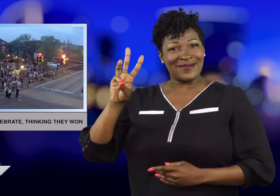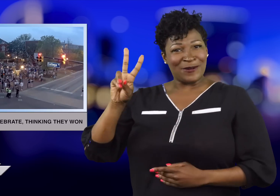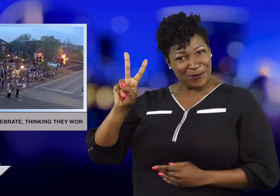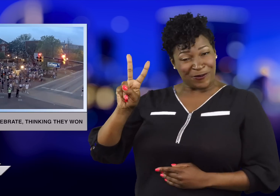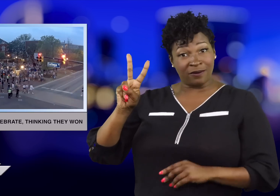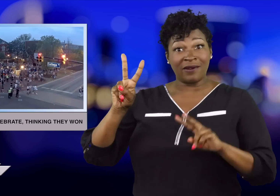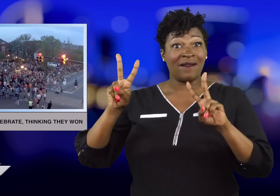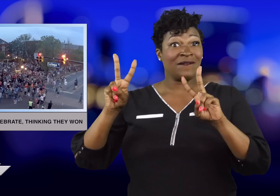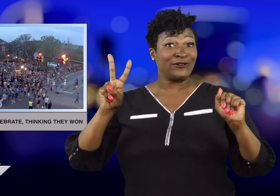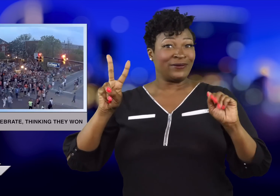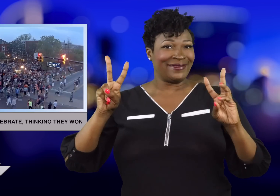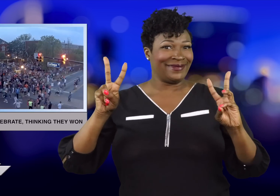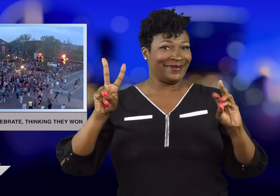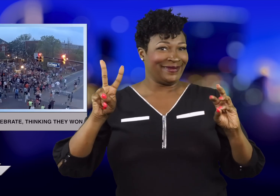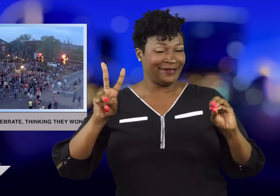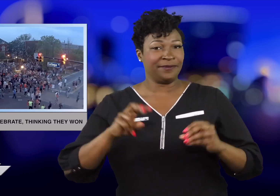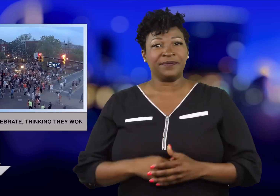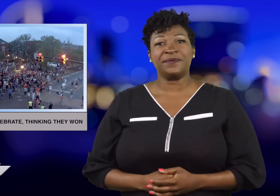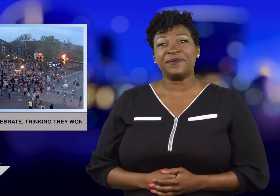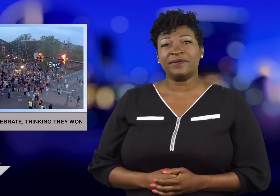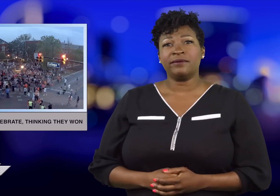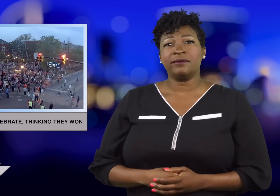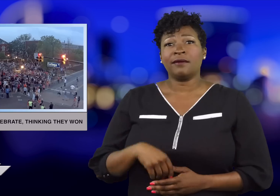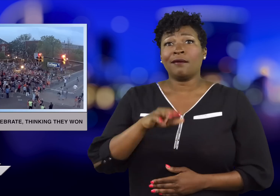62 to 60.